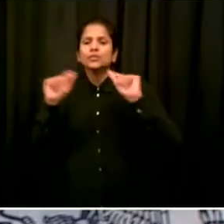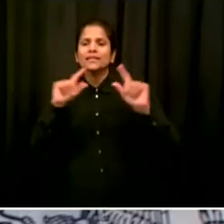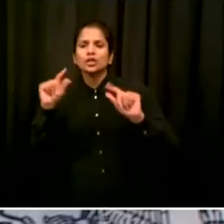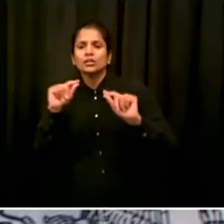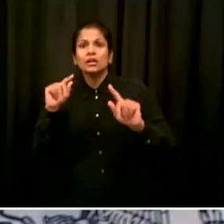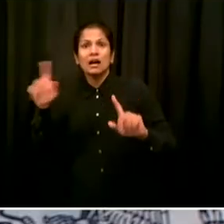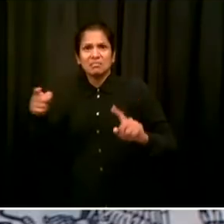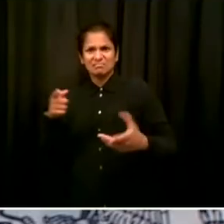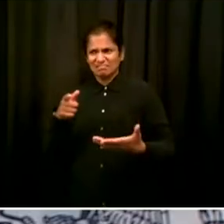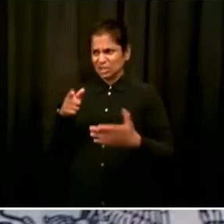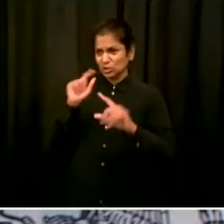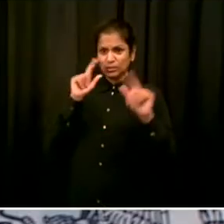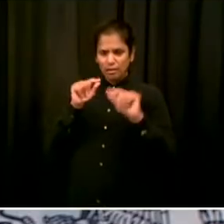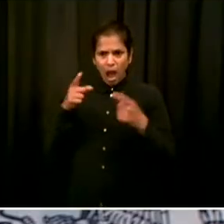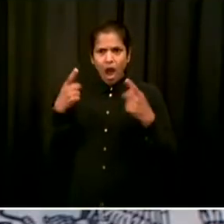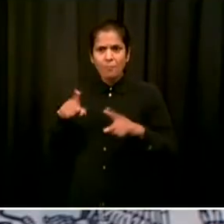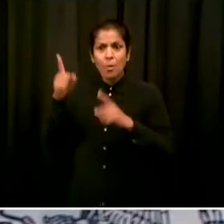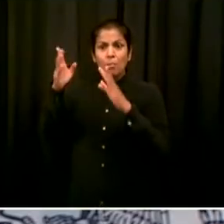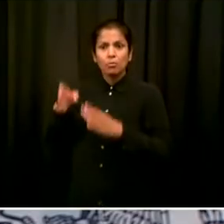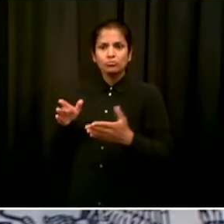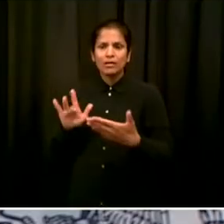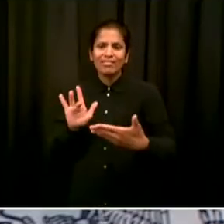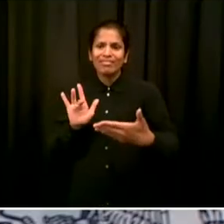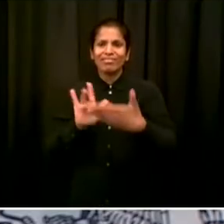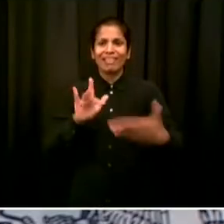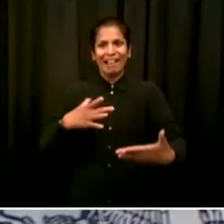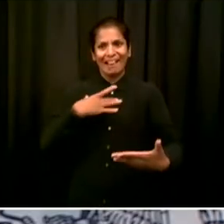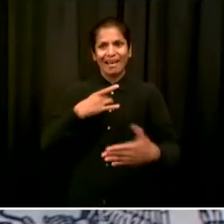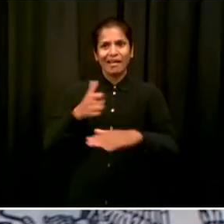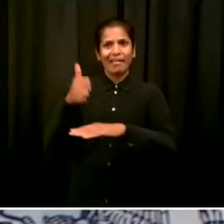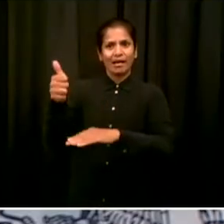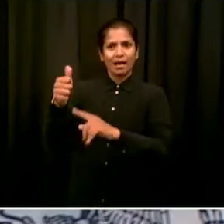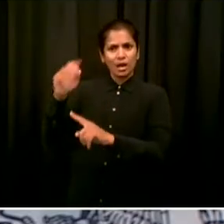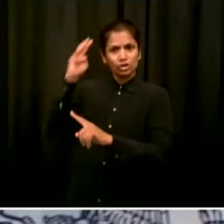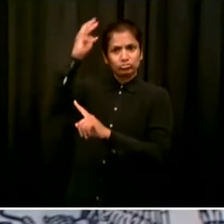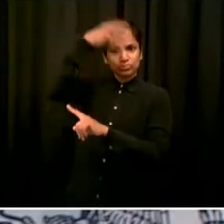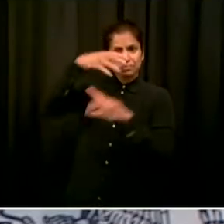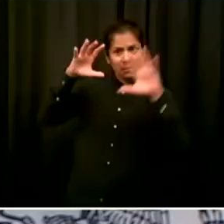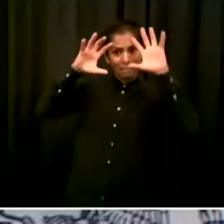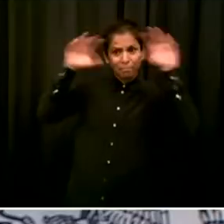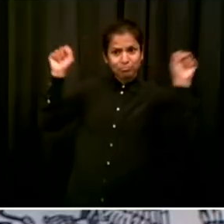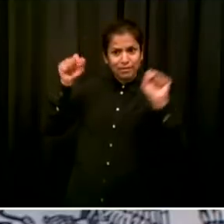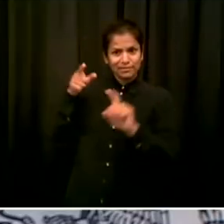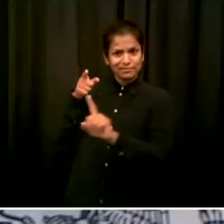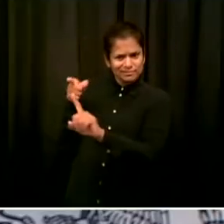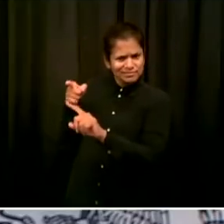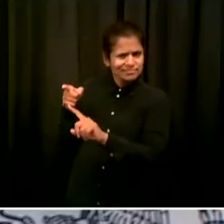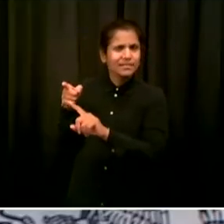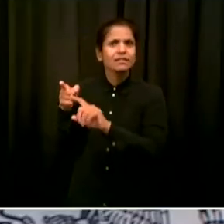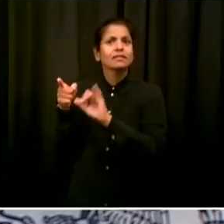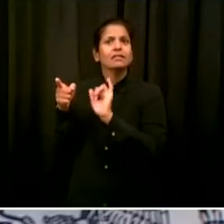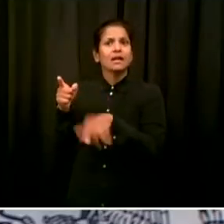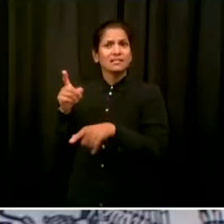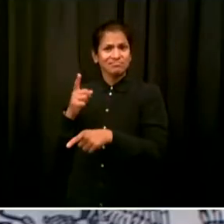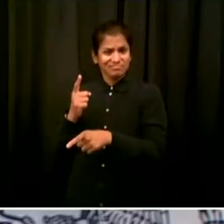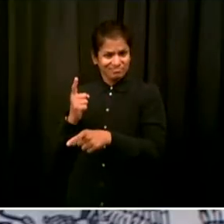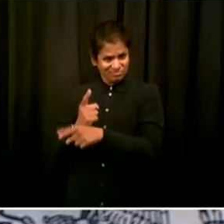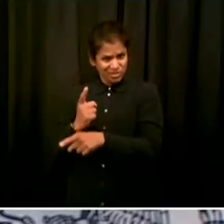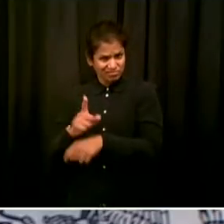HARLEM LIKED MULTIPLE TWEETS FM ROPRIDESEN T DOND ALTRUMP. CAN WE ASK YOU TO PROBE WHAT HAPPENED AND MAKE THOSE